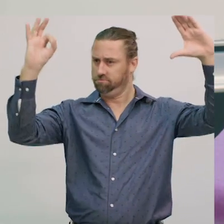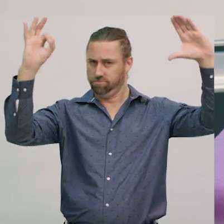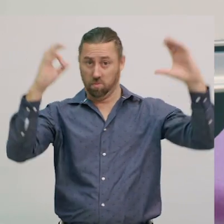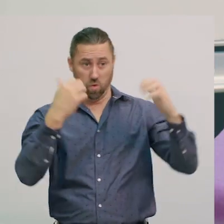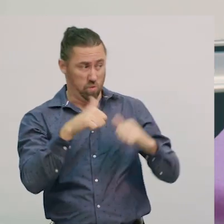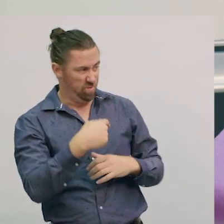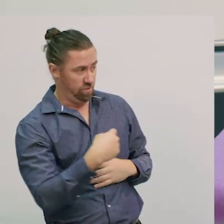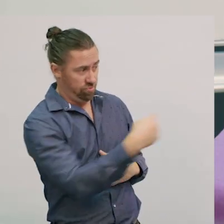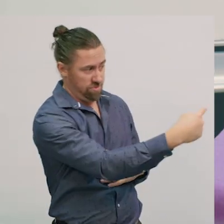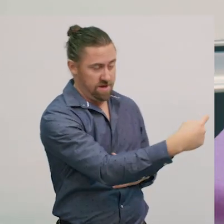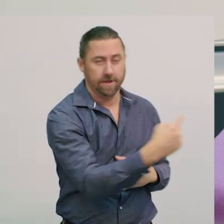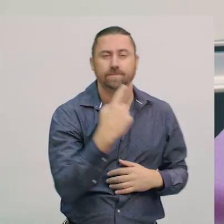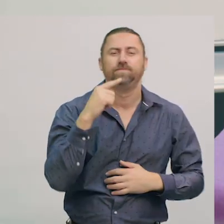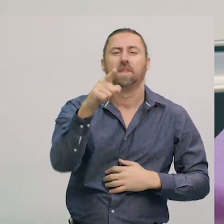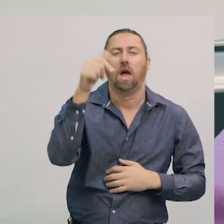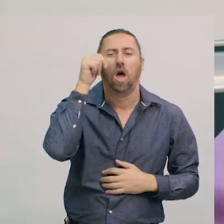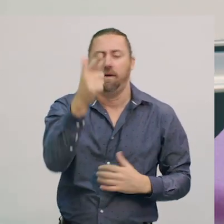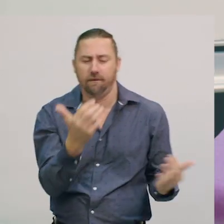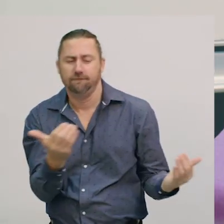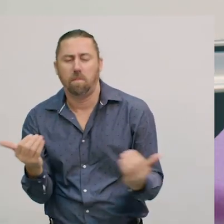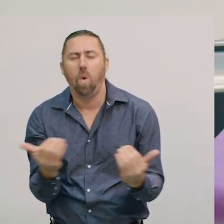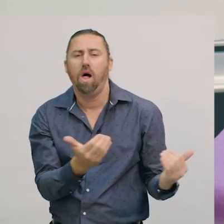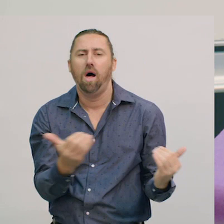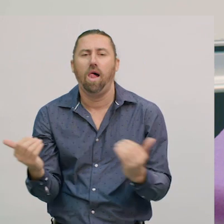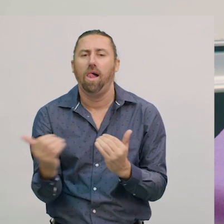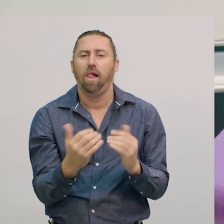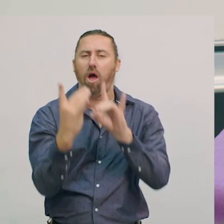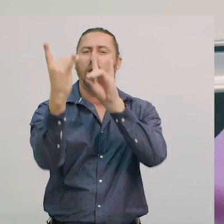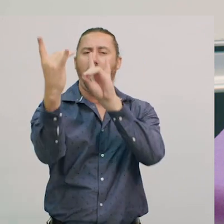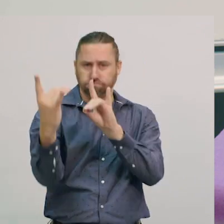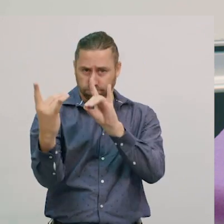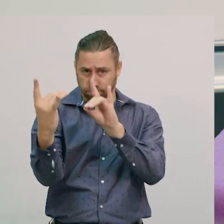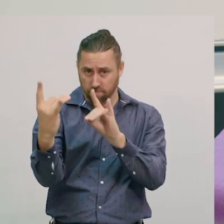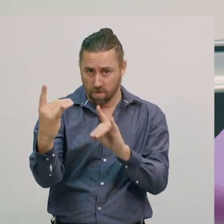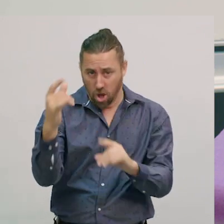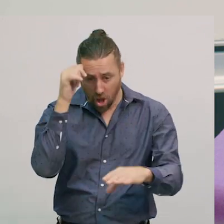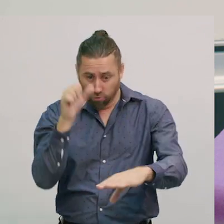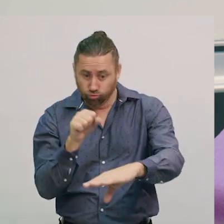If I was standing on a rugby field and I put a marble representing Earth on the try line,